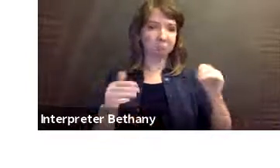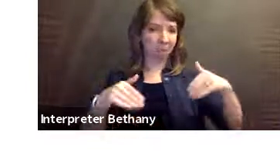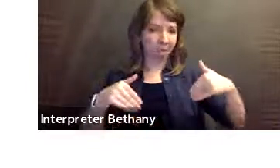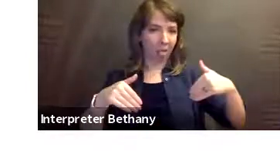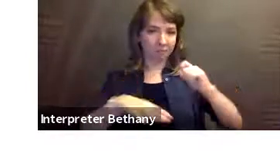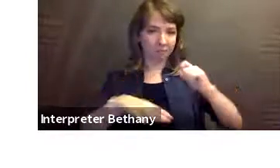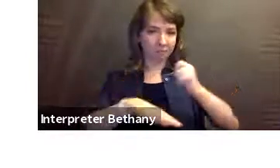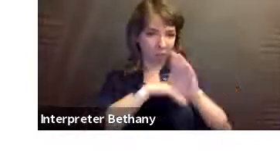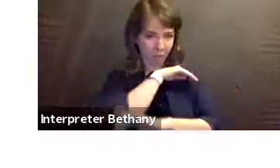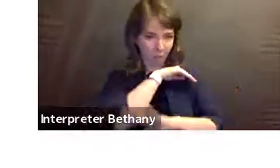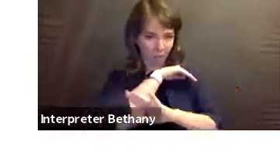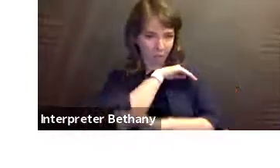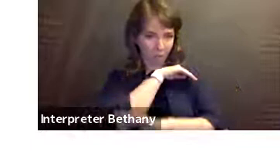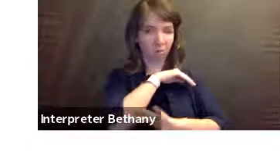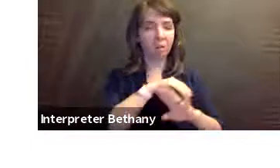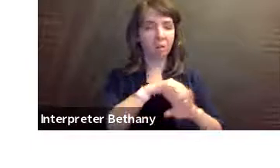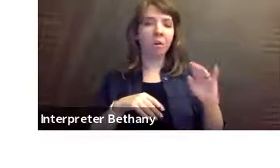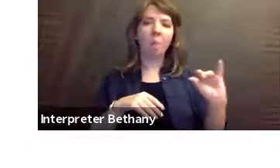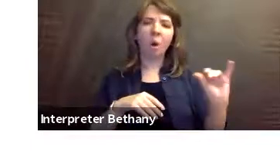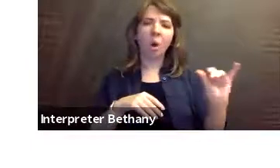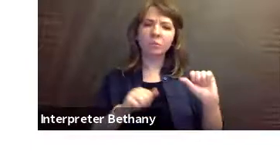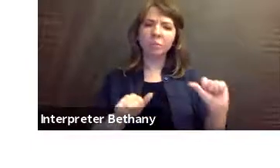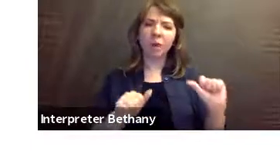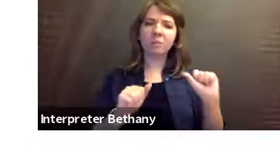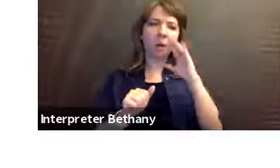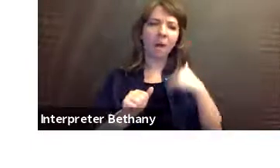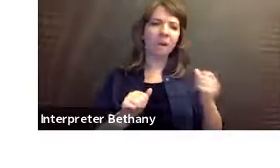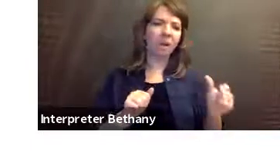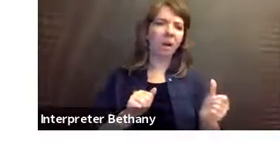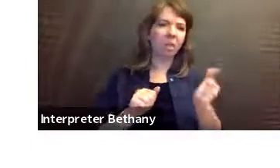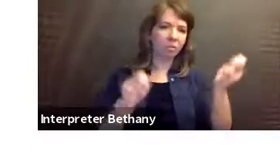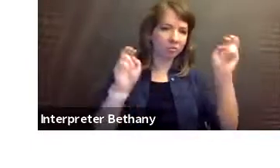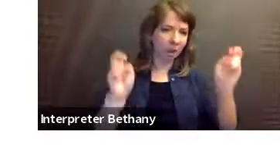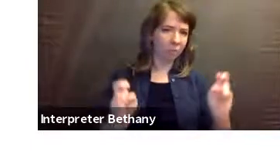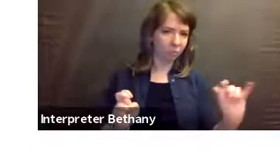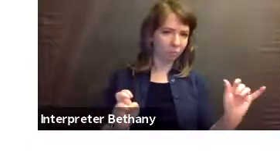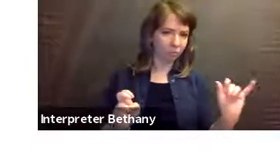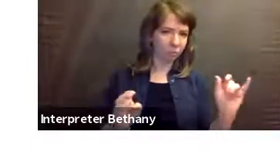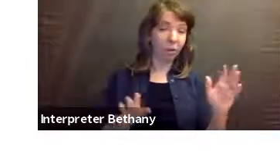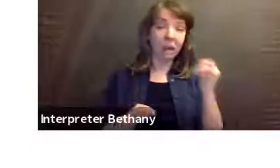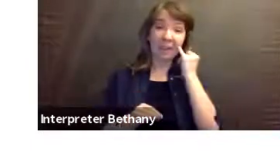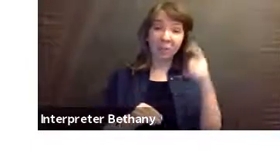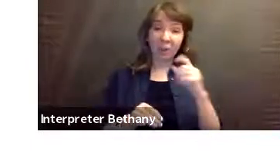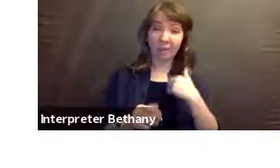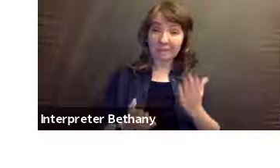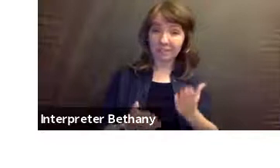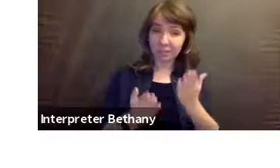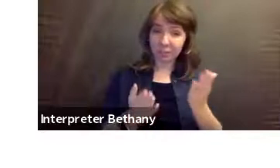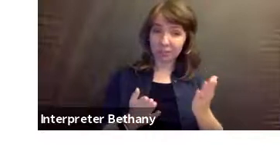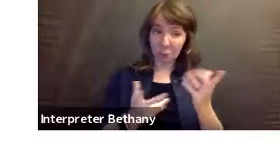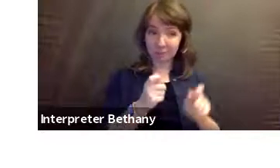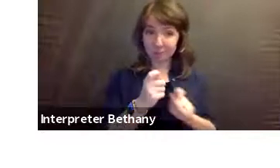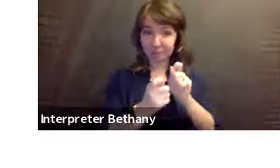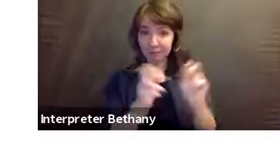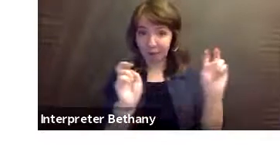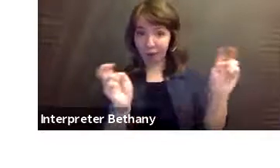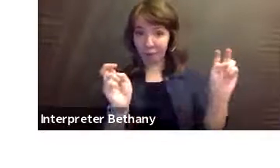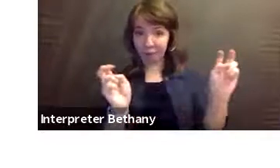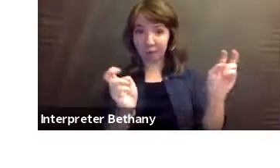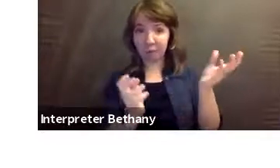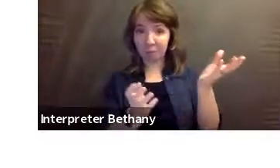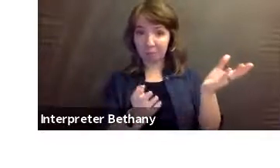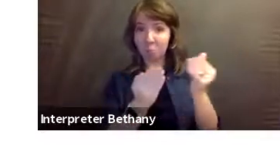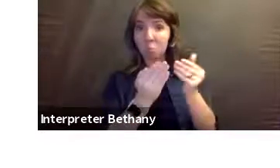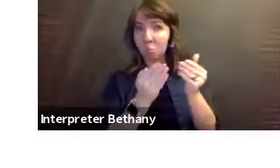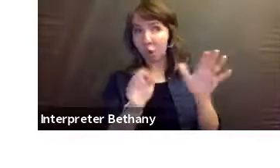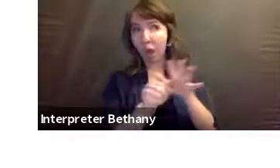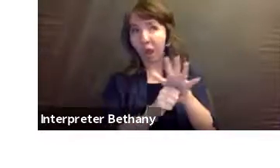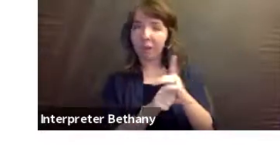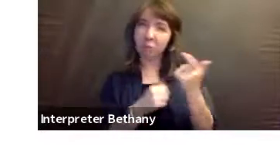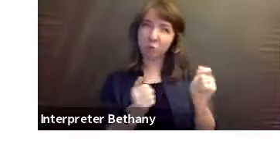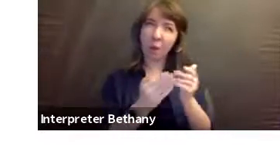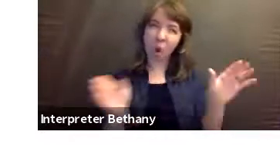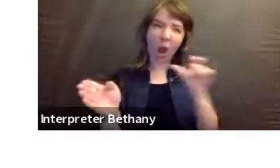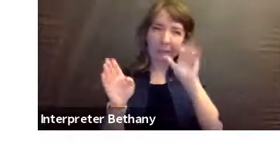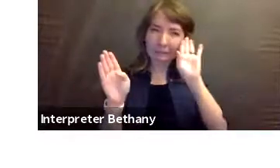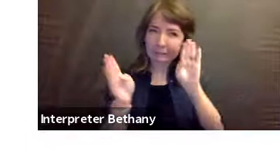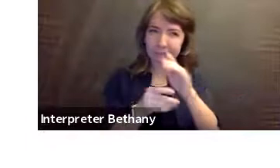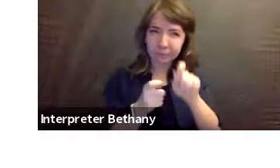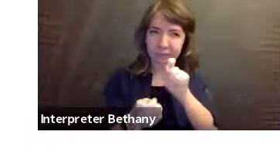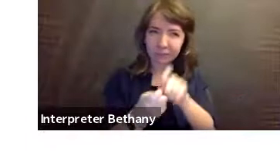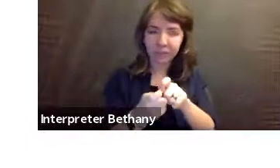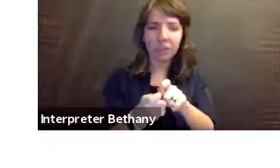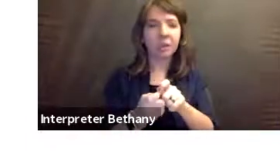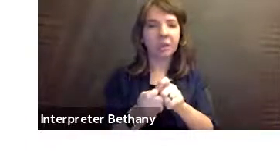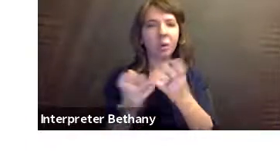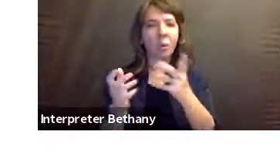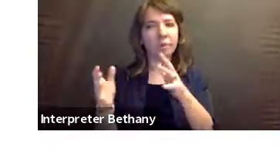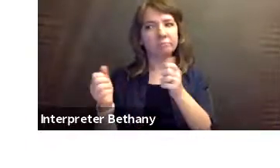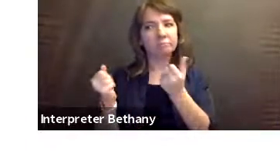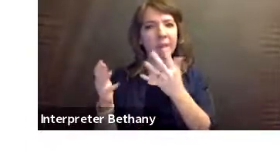Linda Kobashigawa: And we may also have different topics as well. And if you have a suggestion for a topic that's broad enough. We try to keep it broad enough so that students class can come in and find it helpful.